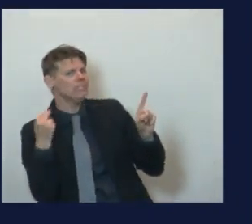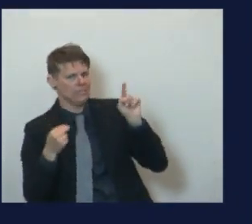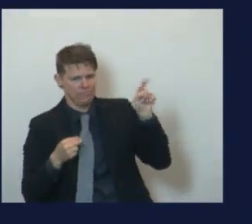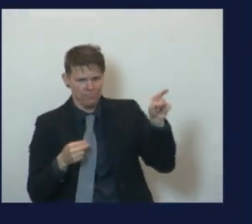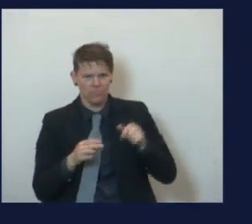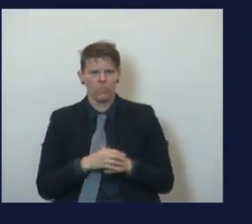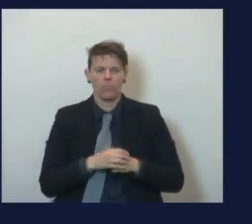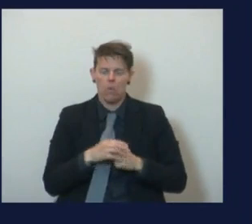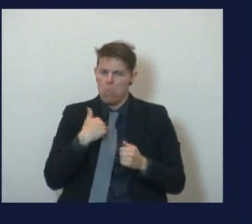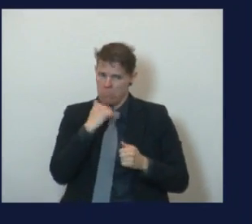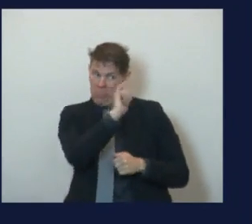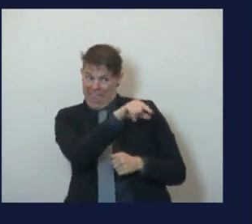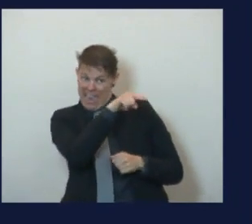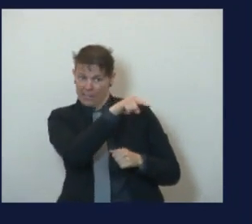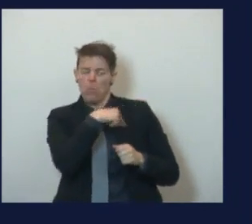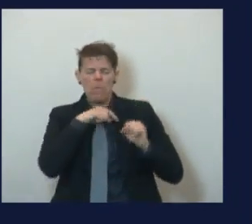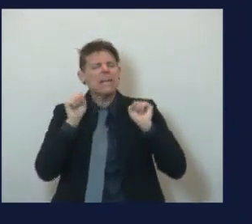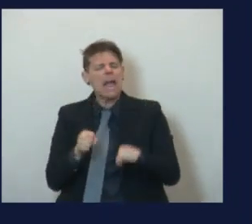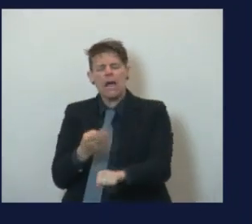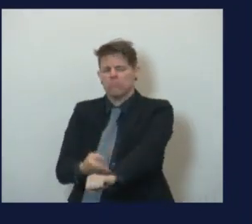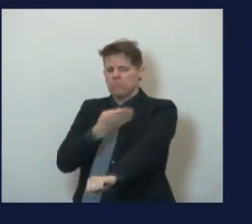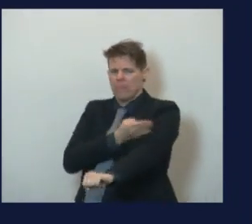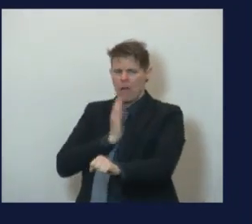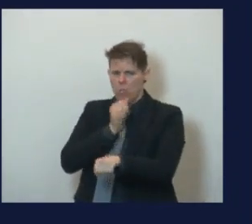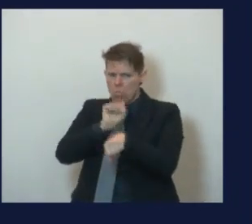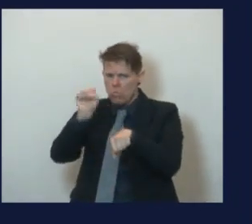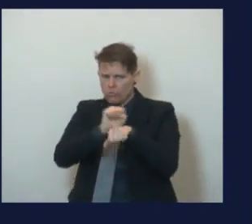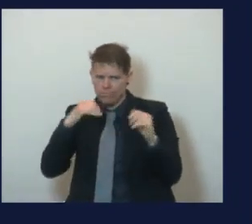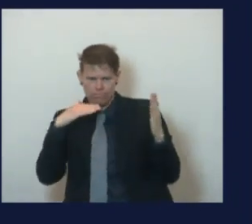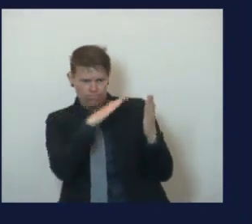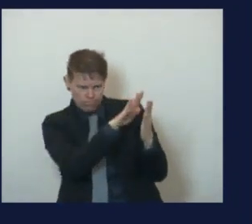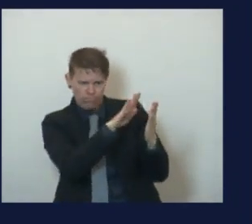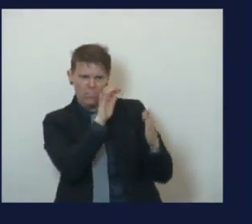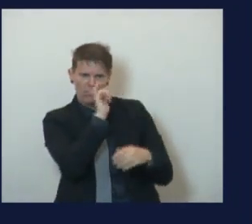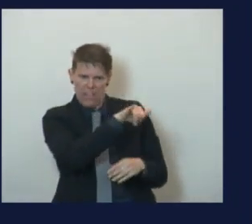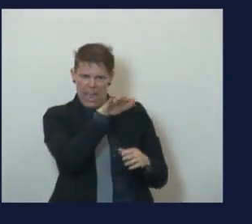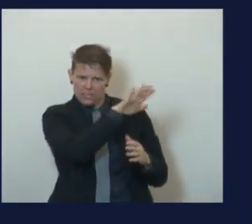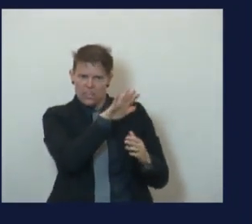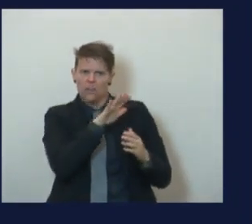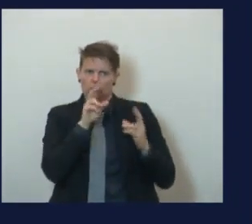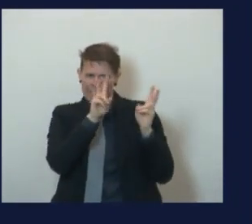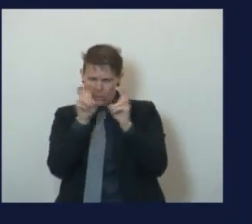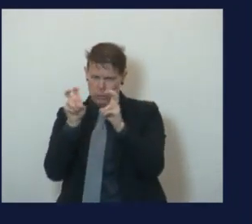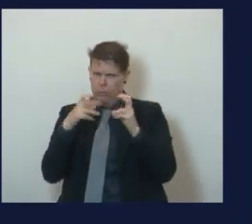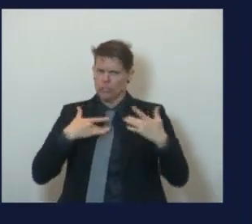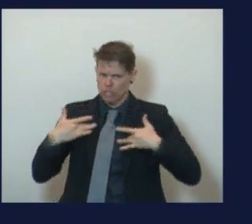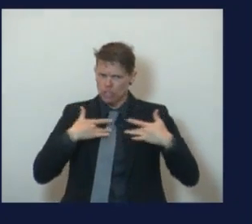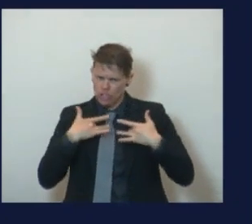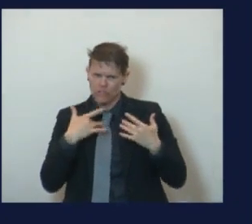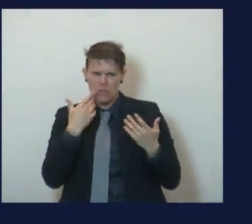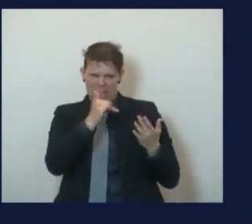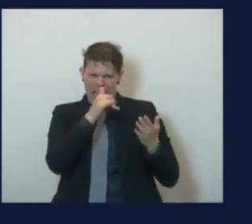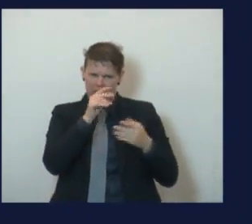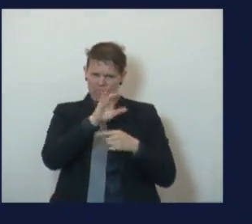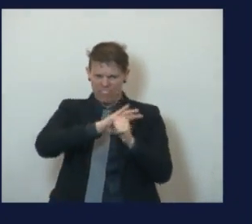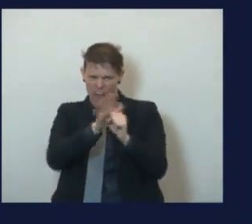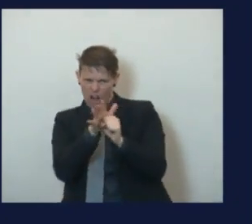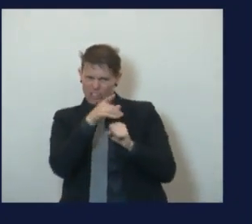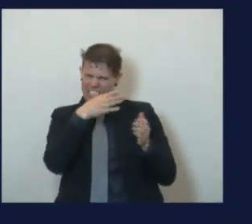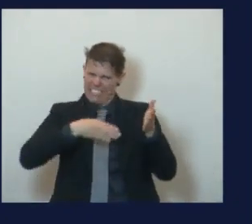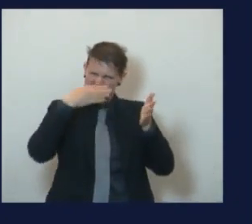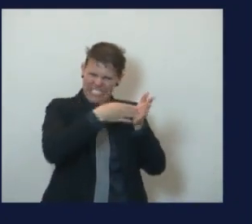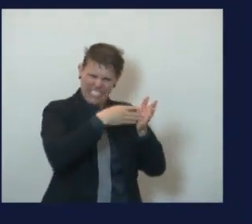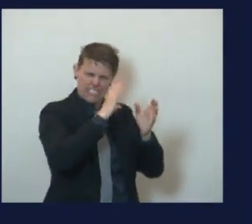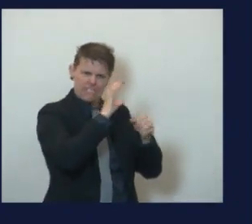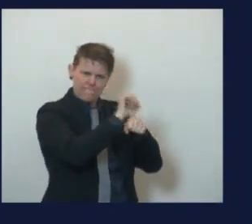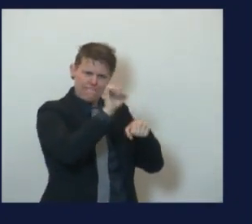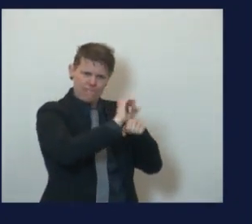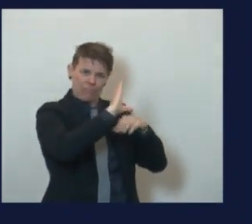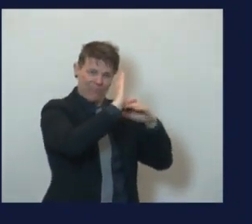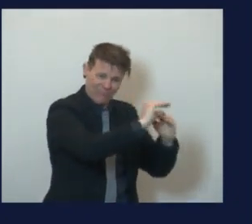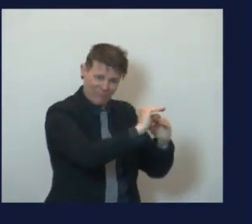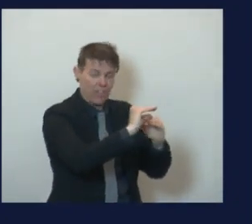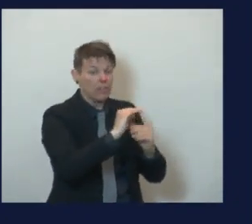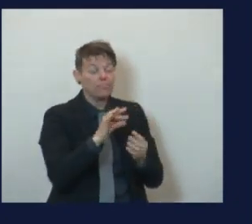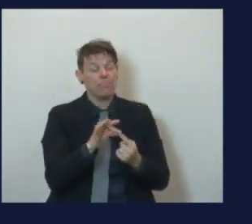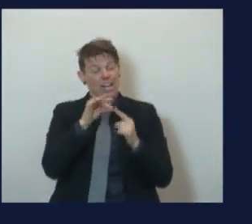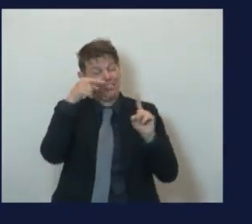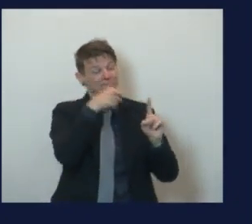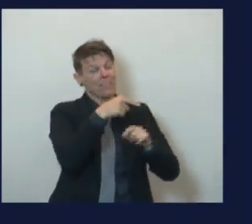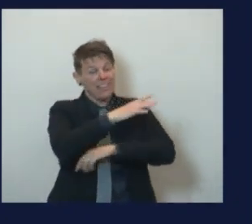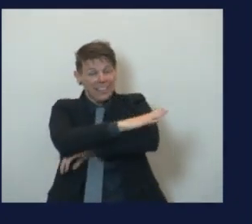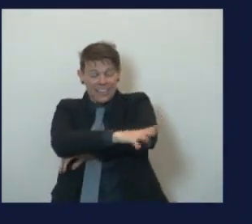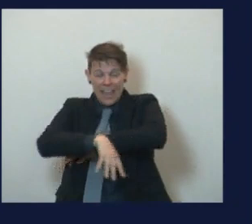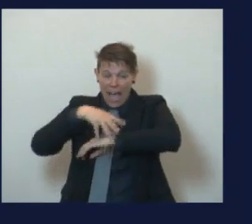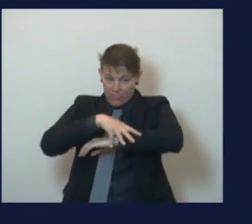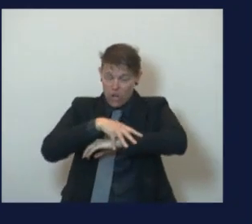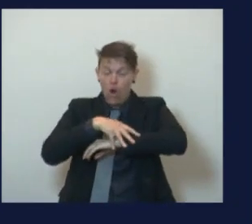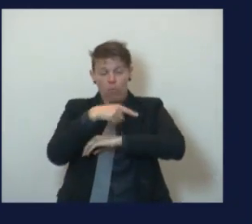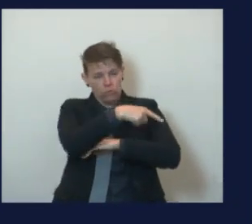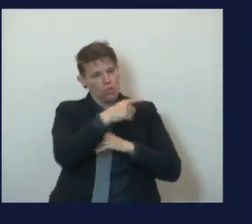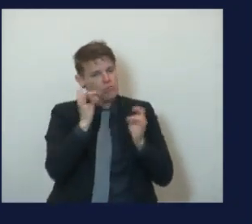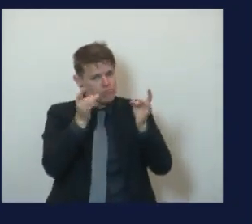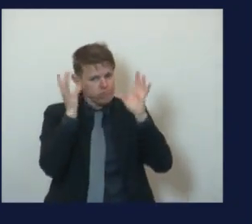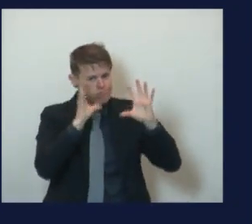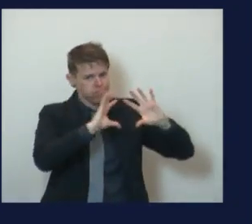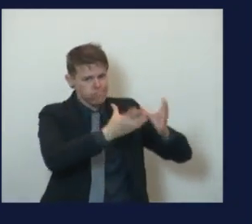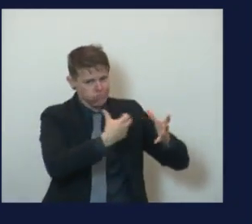SO THESE ARE THINGS THAT NO, CAUSE GREAT RISK, AND I THINK WE CAN DO A BETTER JOB ONE OF THE PROBLEMS IN ADDRESSING ISSUES AND ATTACKING THIS PANDEMIC PARTICULARLY IN A PLACE LIKE THE